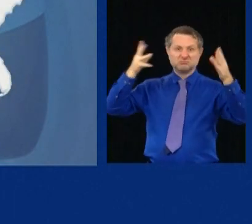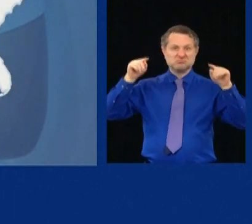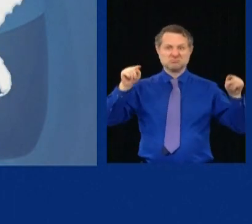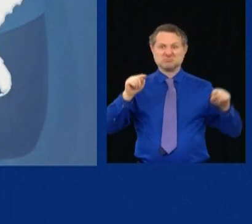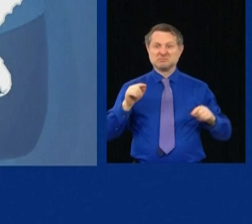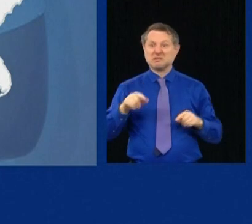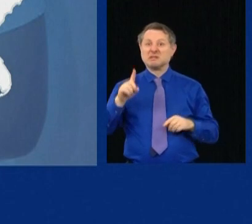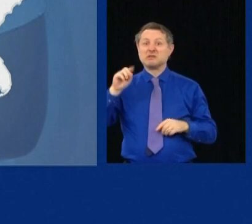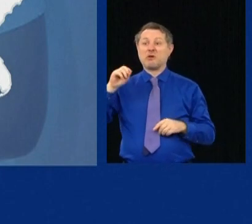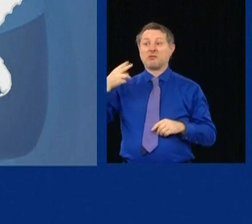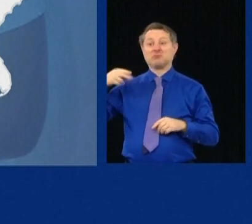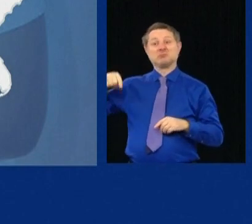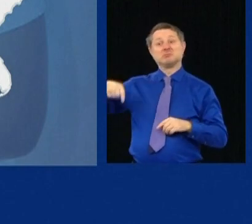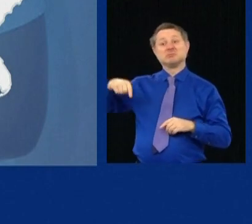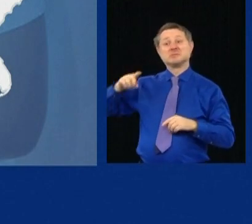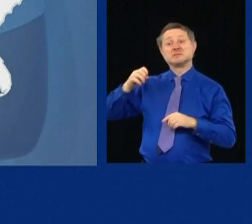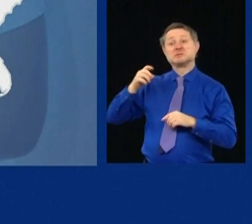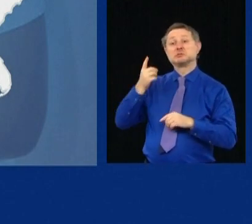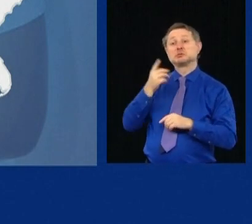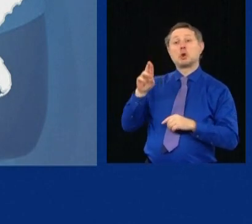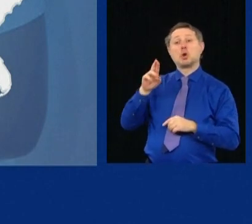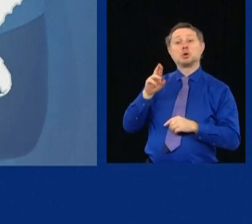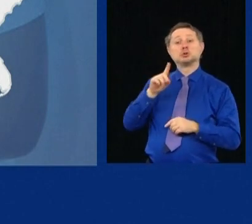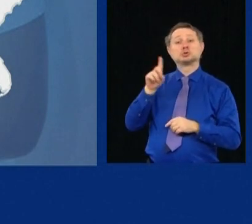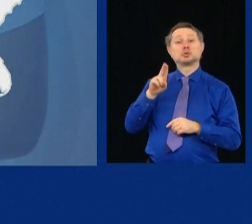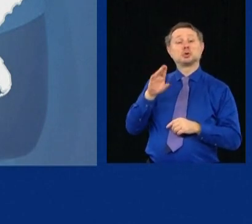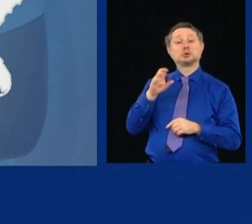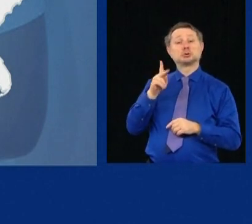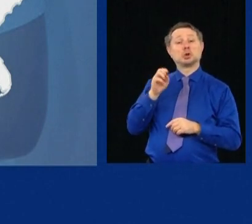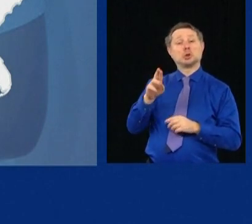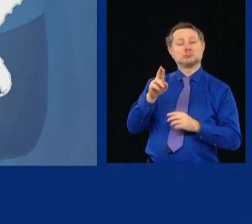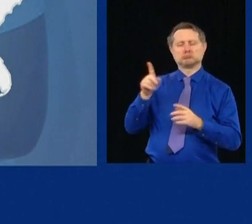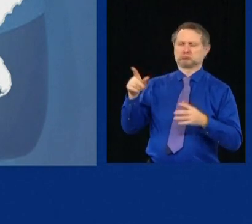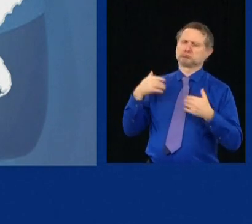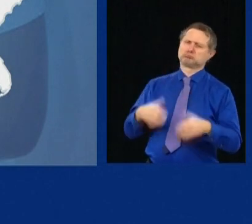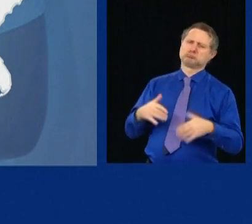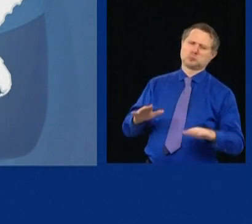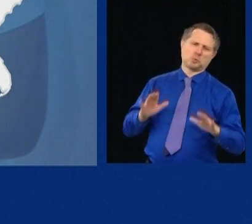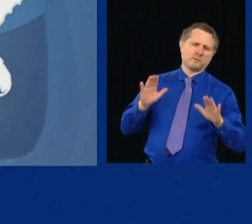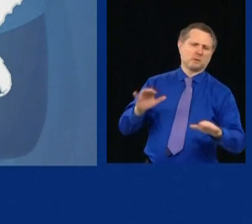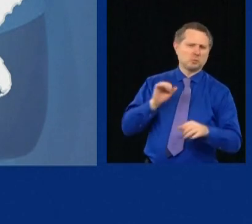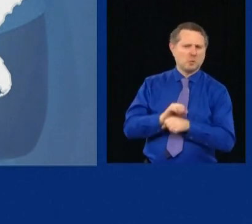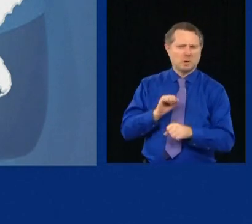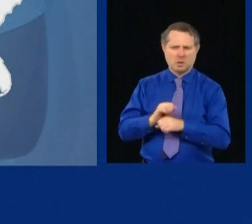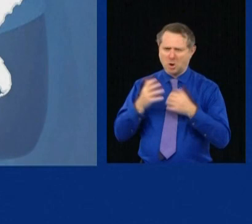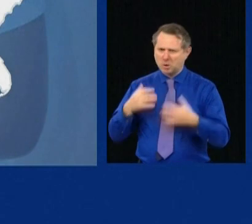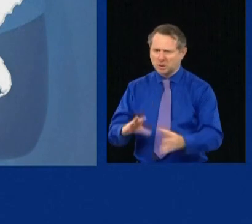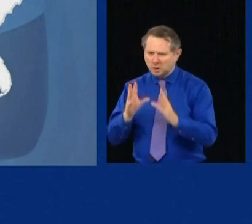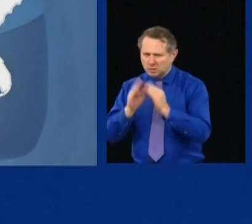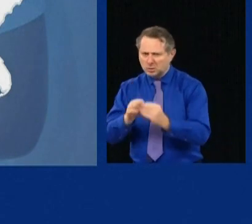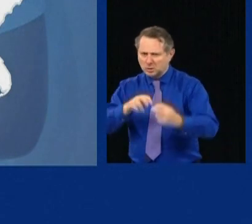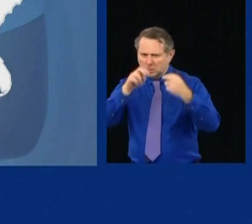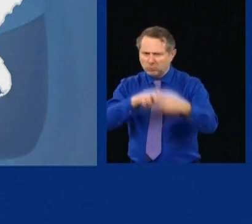INTERNATIONALLY IN LOOKING AT THIS AND THE DEPARTMENT OF